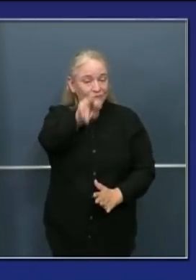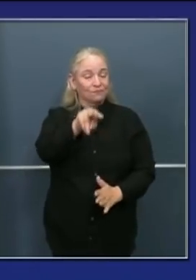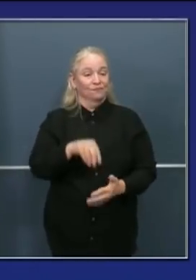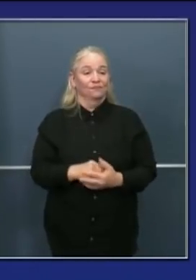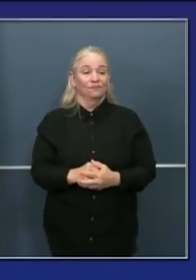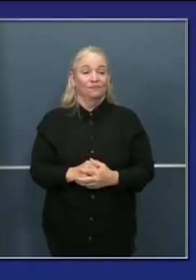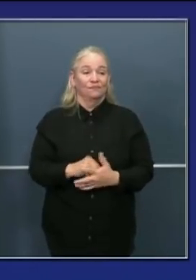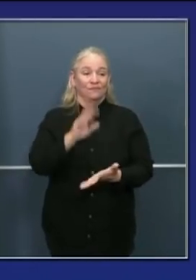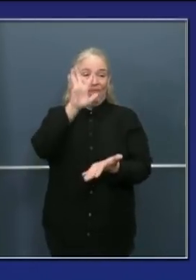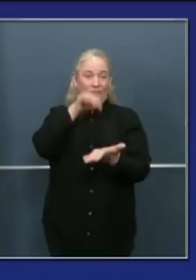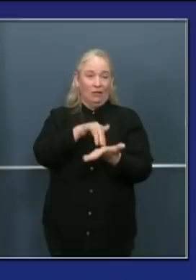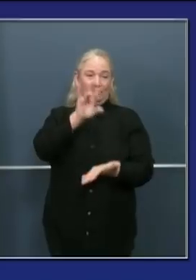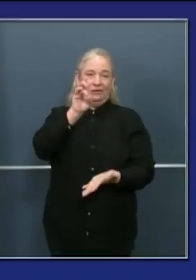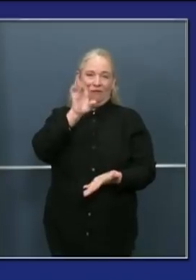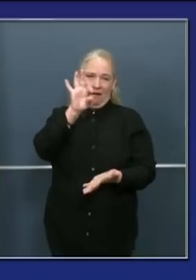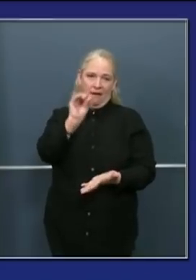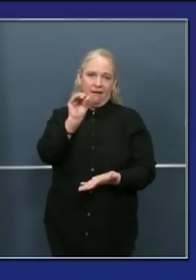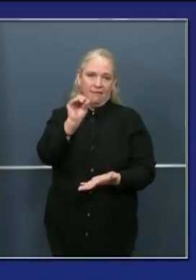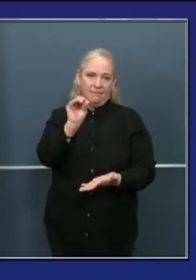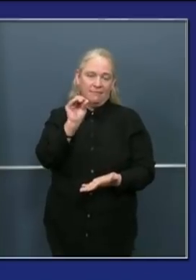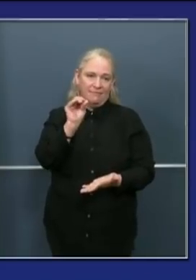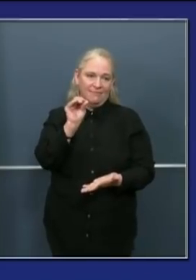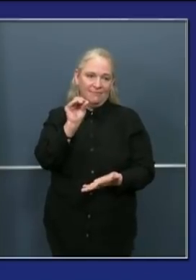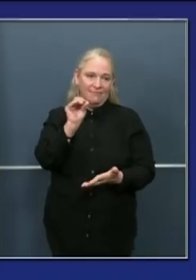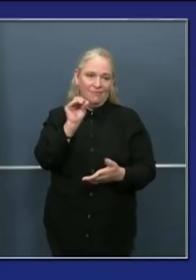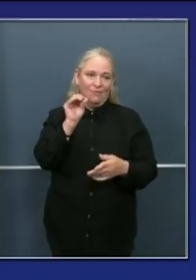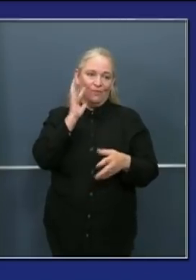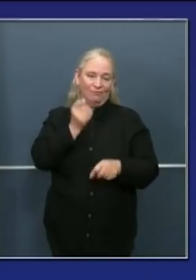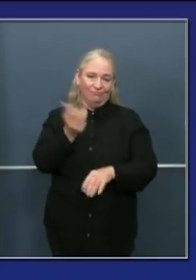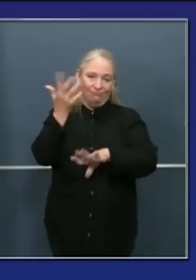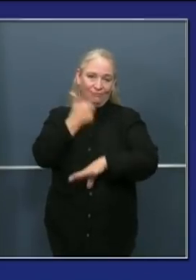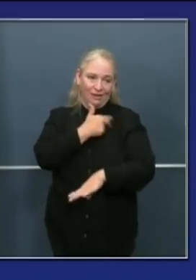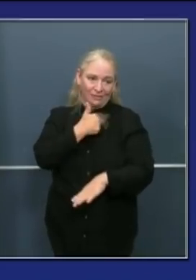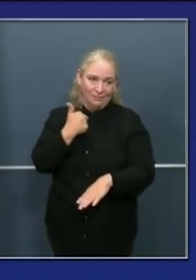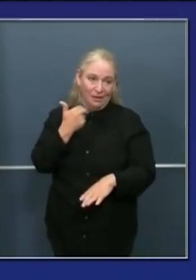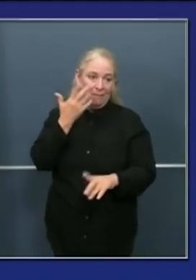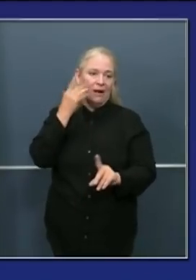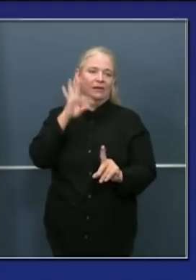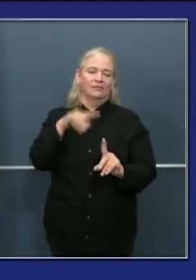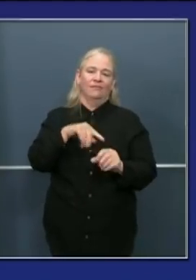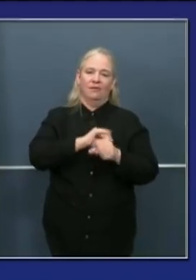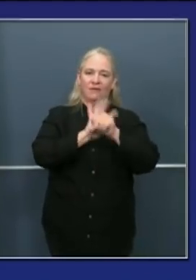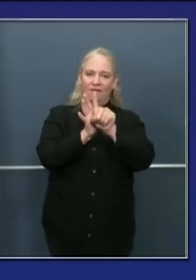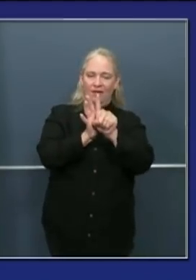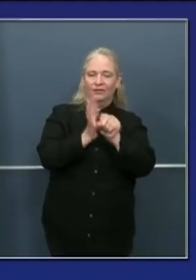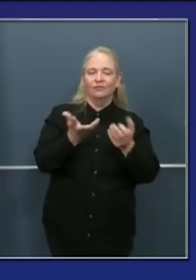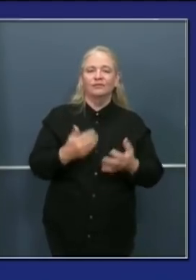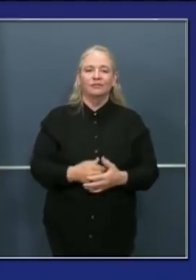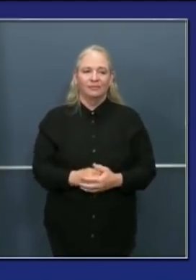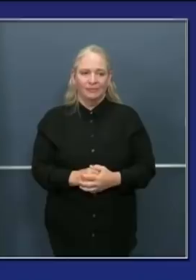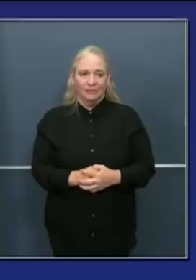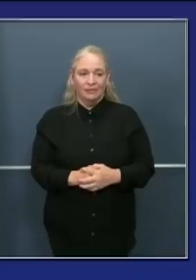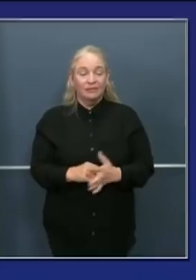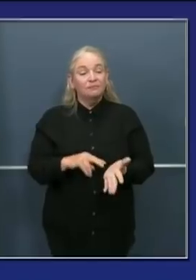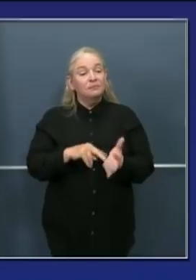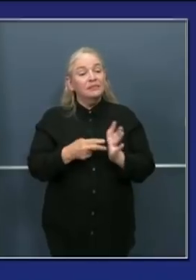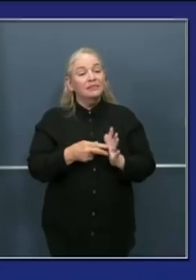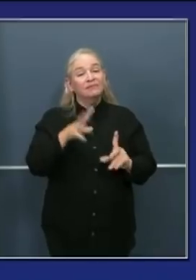THIS SLIDE REPRESENTS THE INCREASE OVER A TWO WEEK PERIOD NOW TO 5, 790 INDIVIDUALS THAT